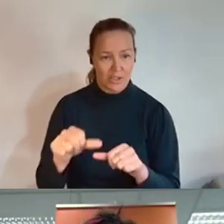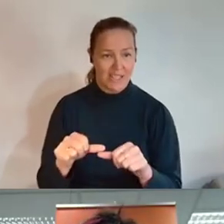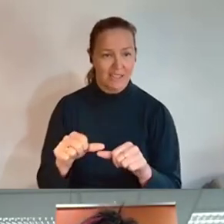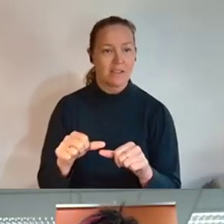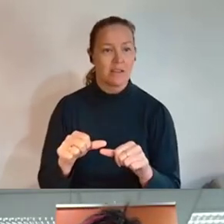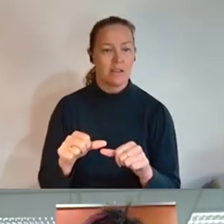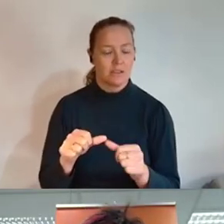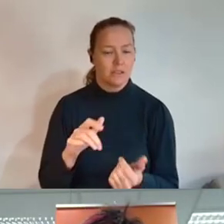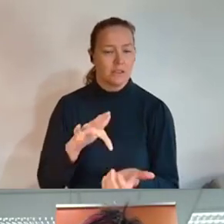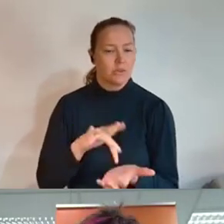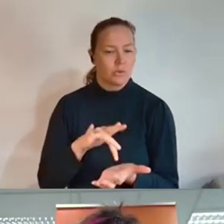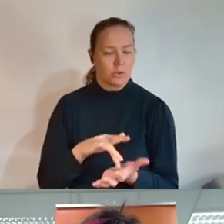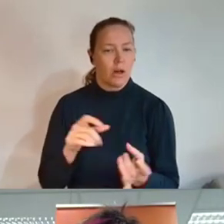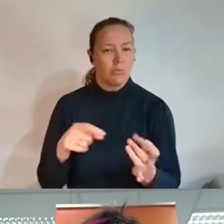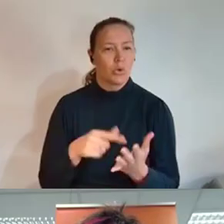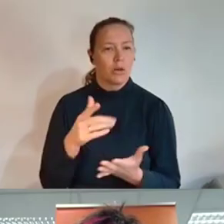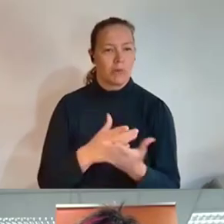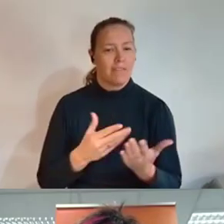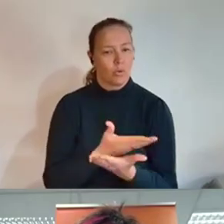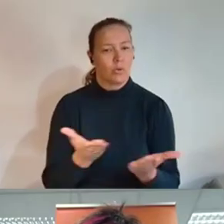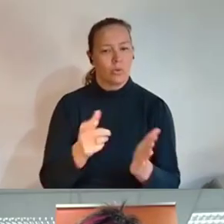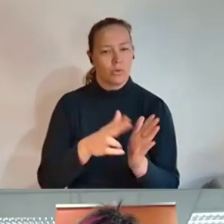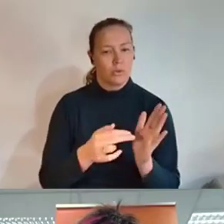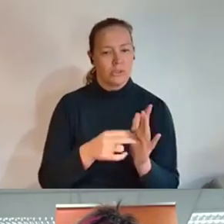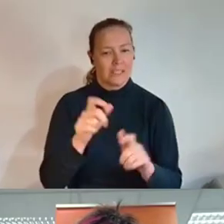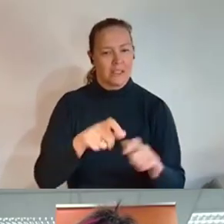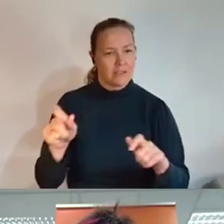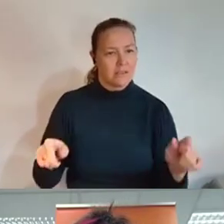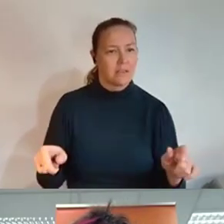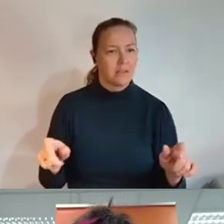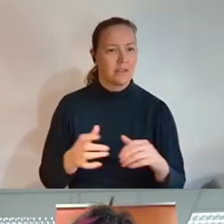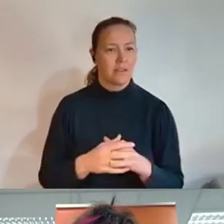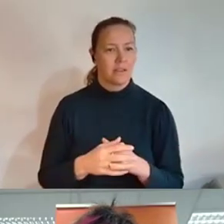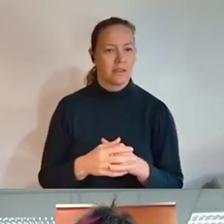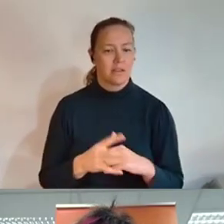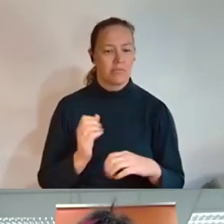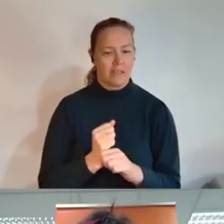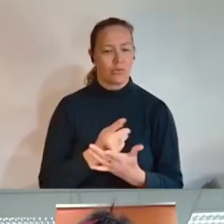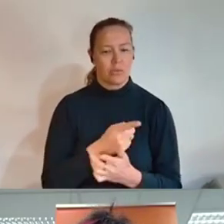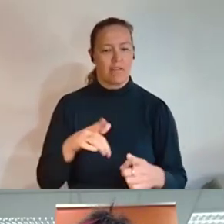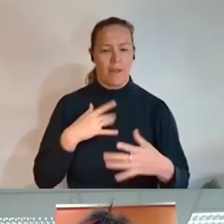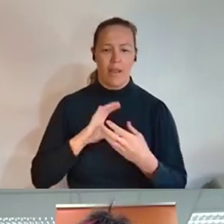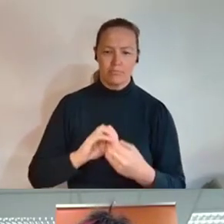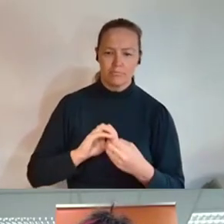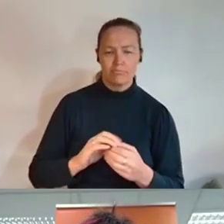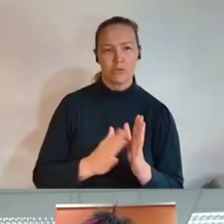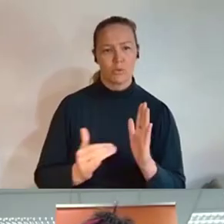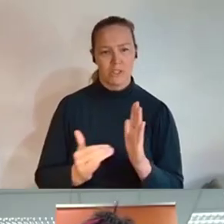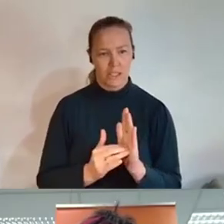part for all New Zealanders to feel that they belong to New Zealand and elections,